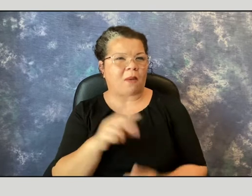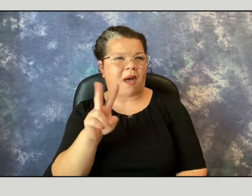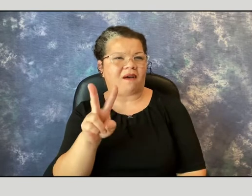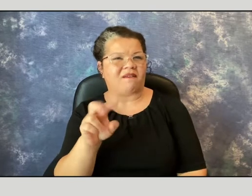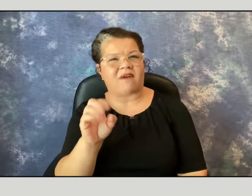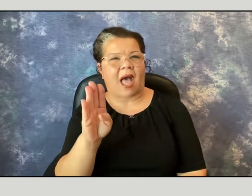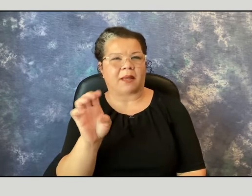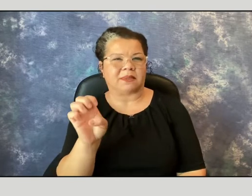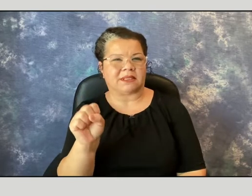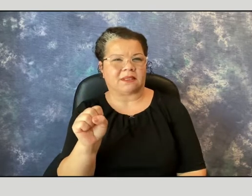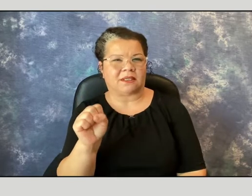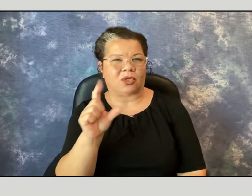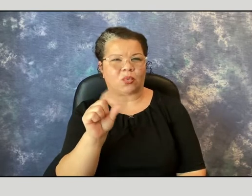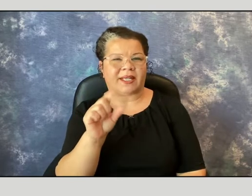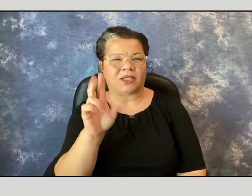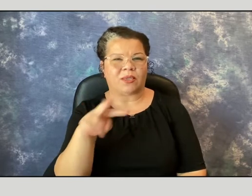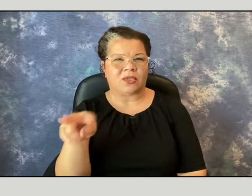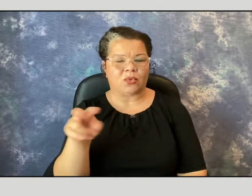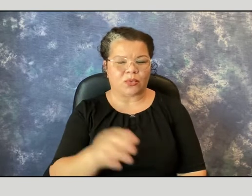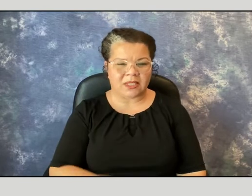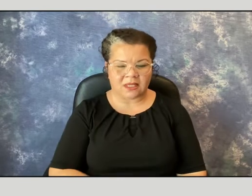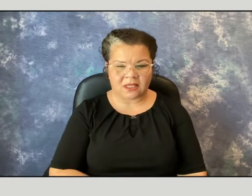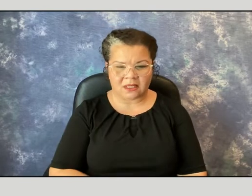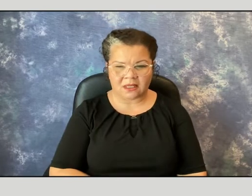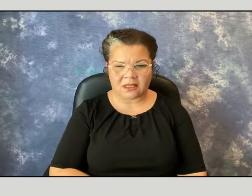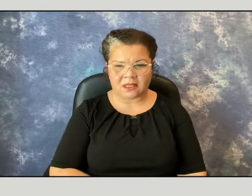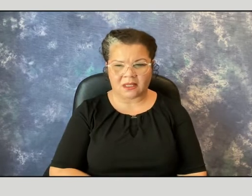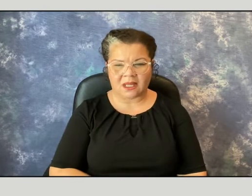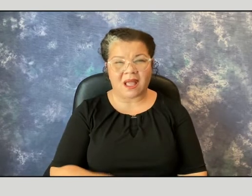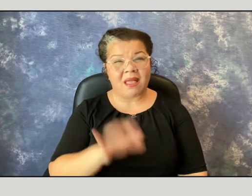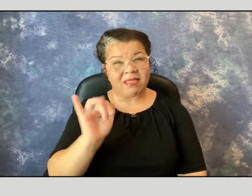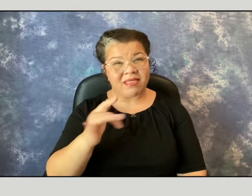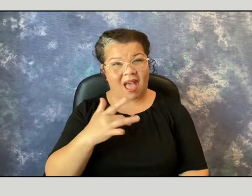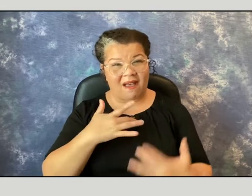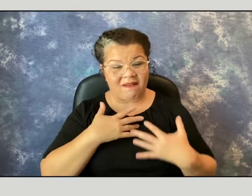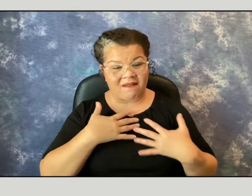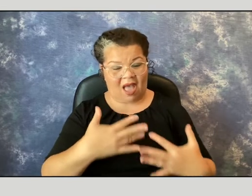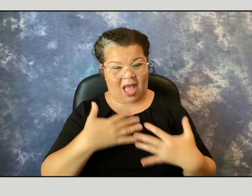and I think that the vibe around Puerto Rico in my work,